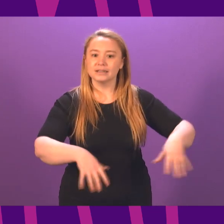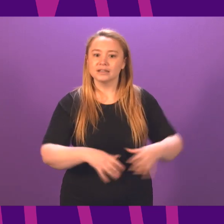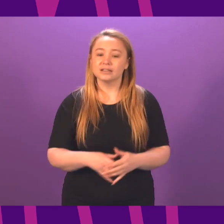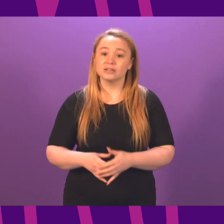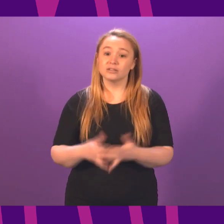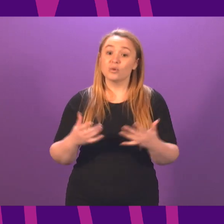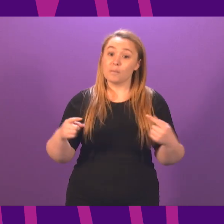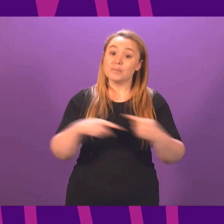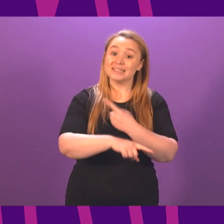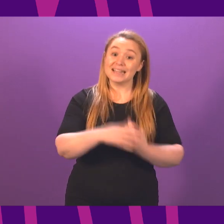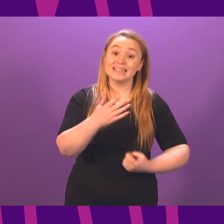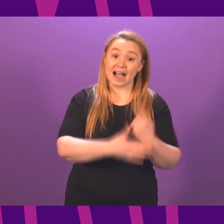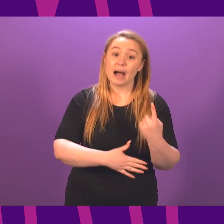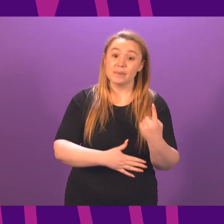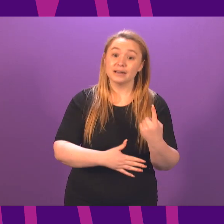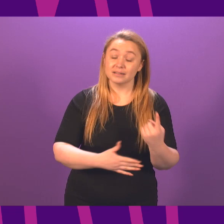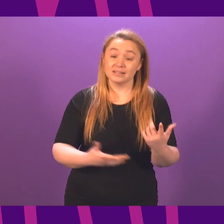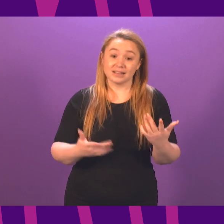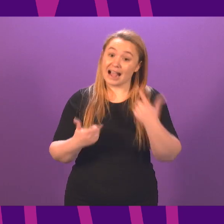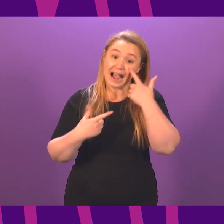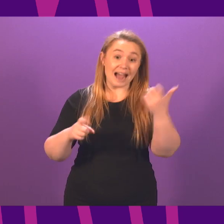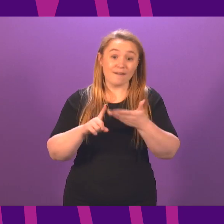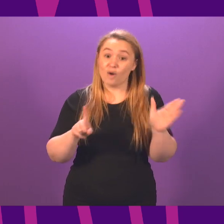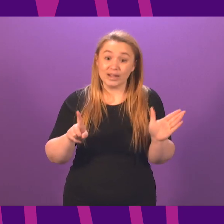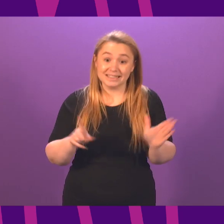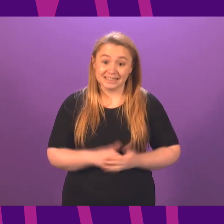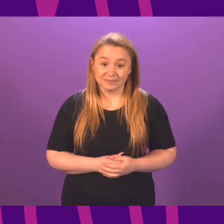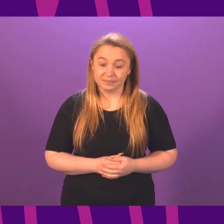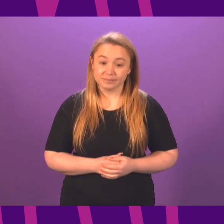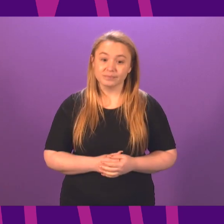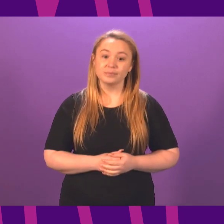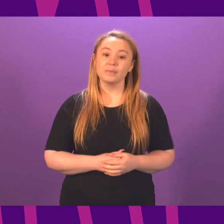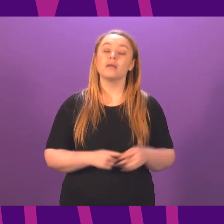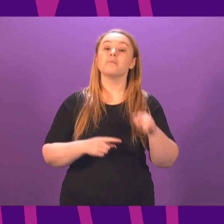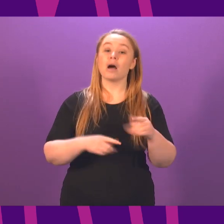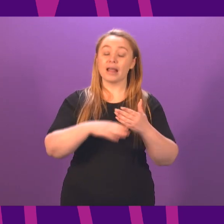That is just unavoidable, to some extent, although efforts are being made to minimise that.